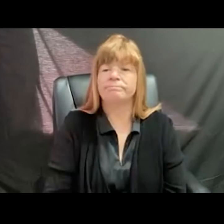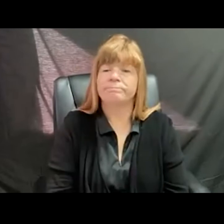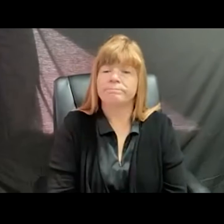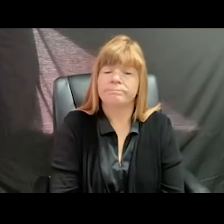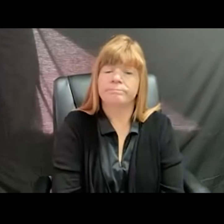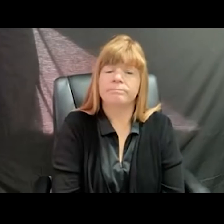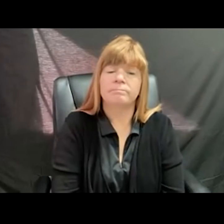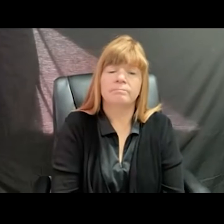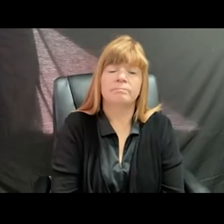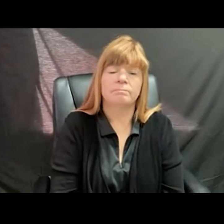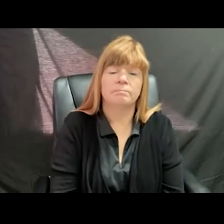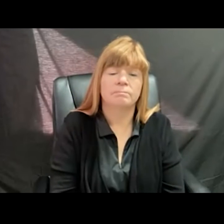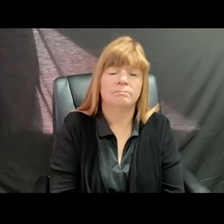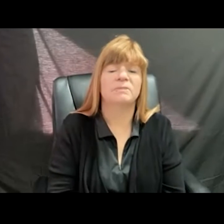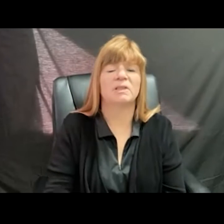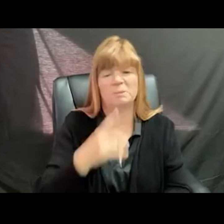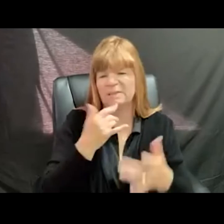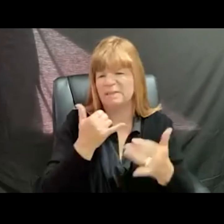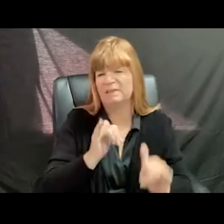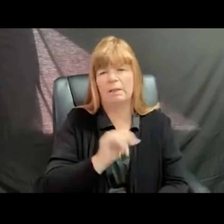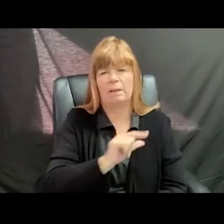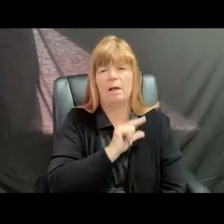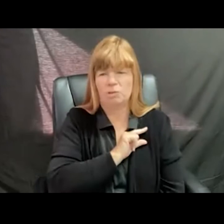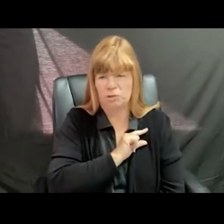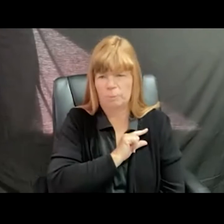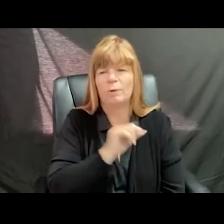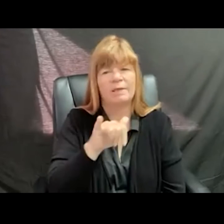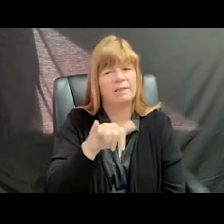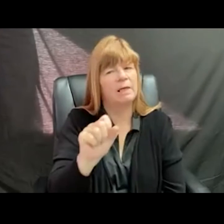so they would still be eligible with just a matter of making somebody